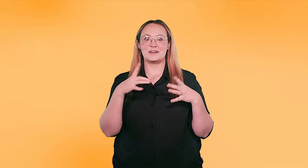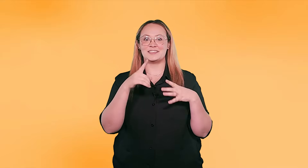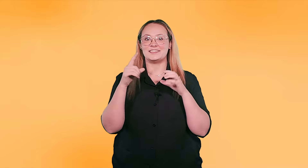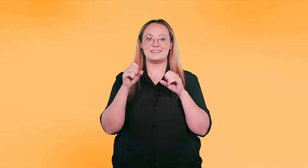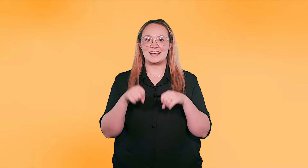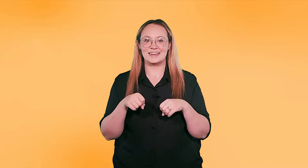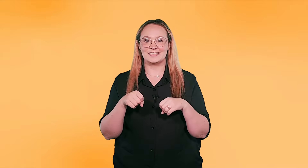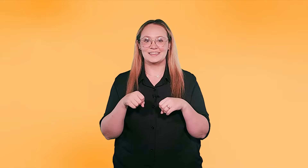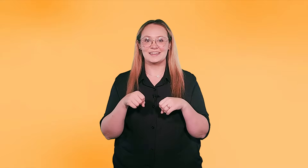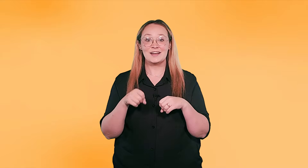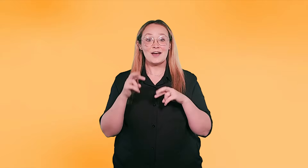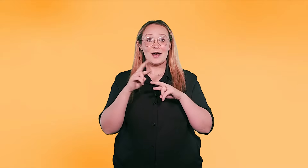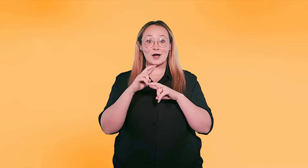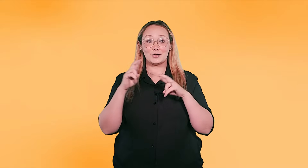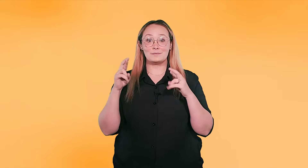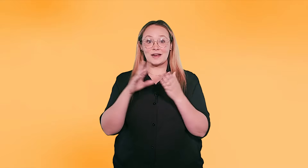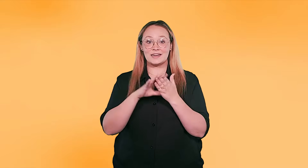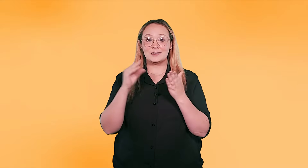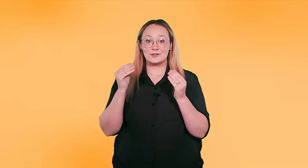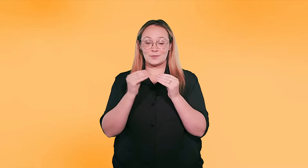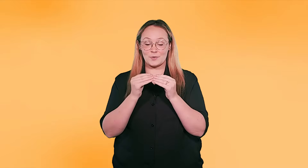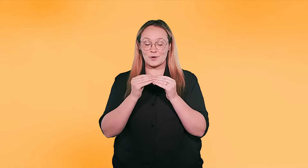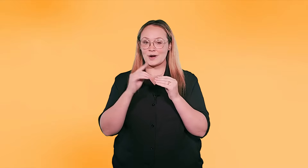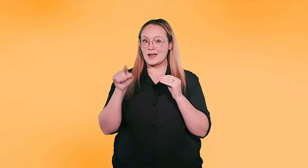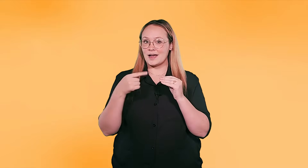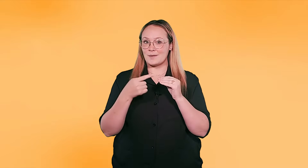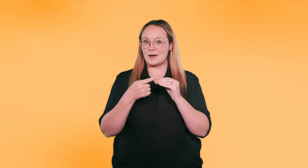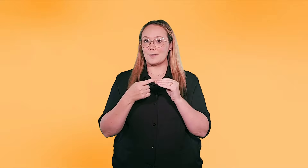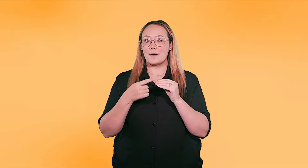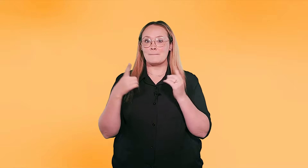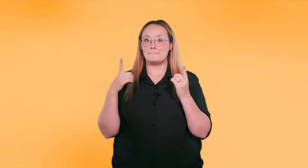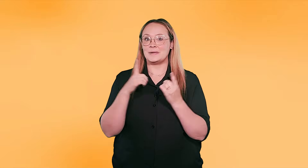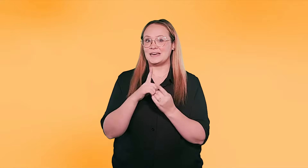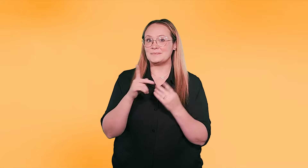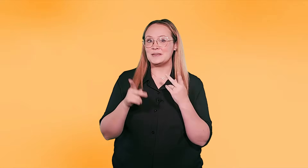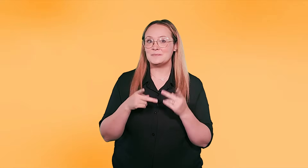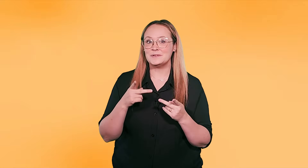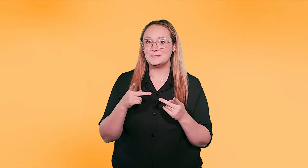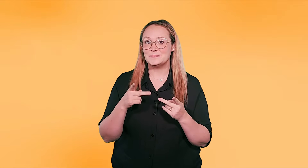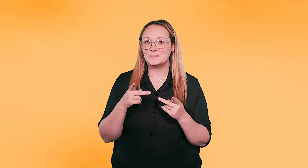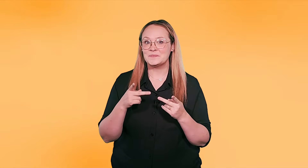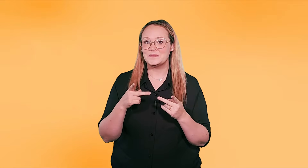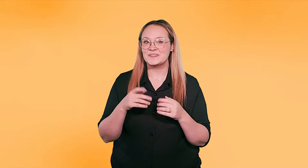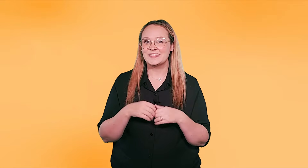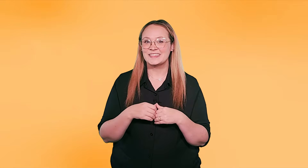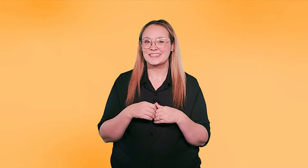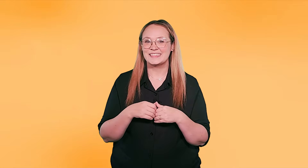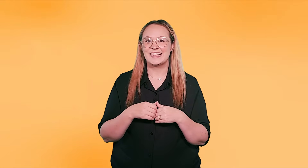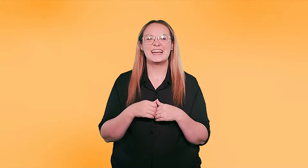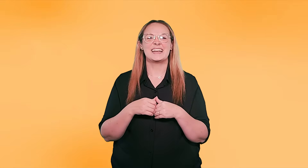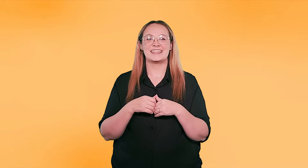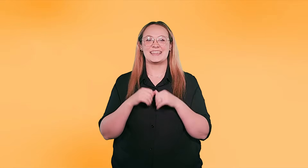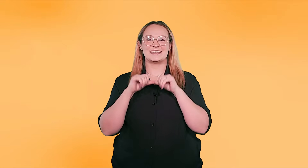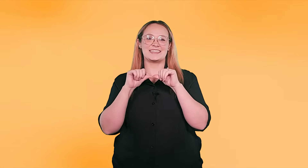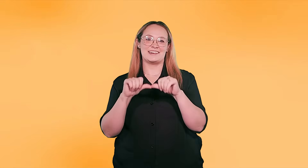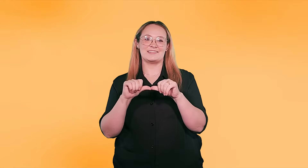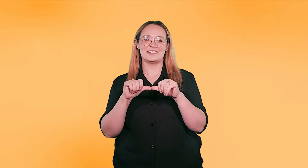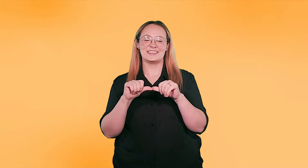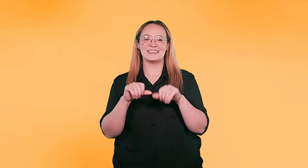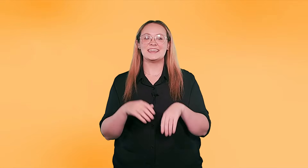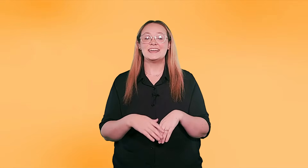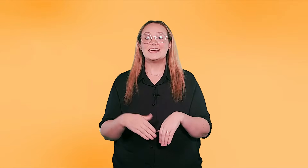much as you can. Are you ready to learn more about meeting people? Let's go.